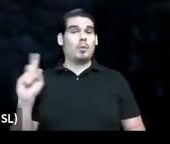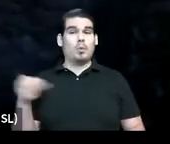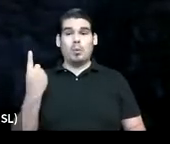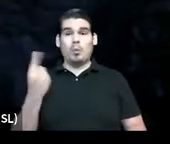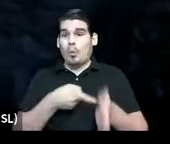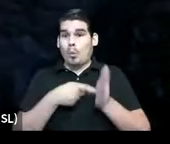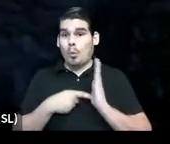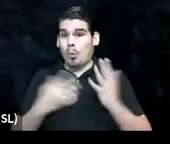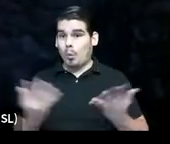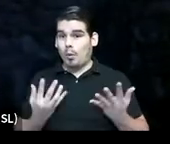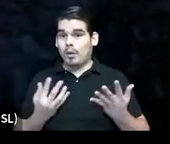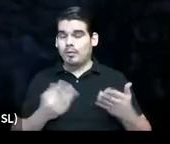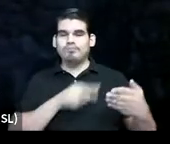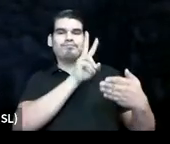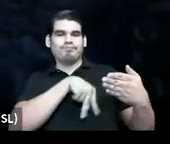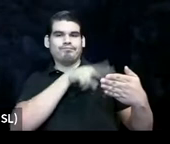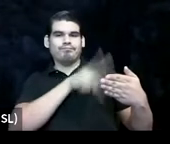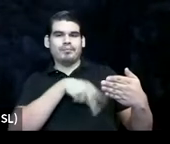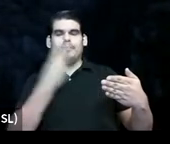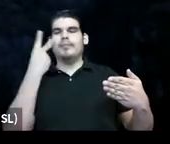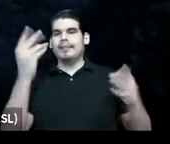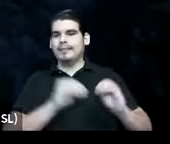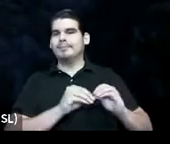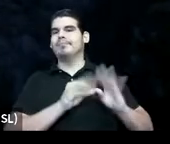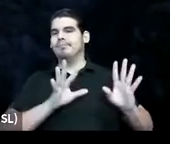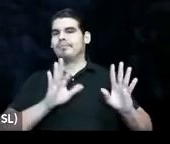of course with the structure of these of these resolutions, you're going to look for four